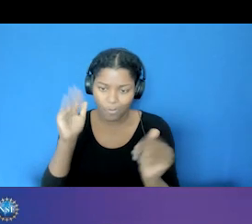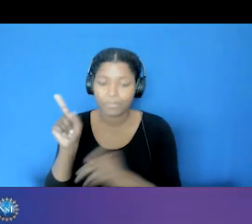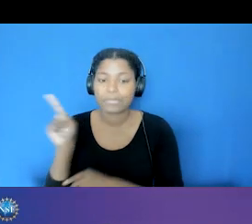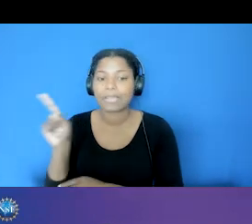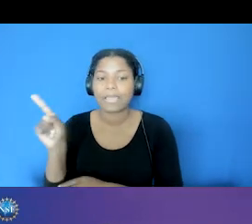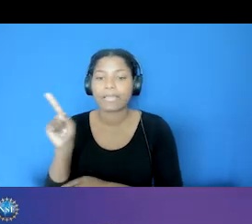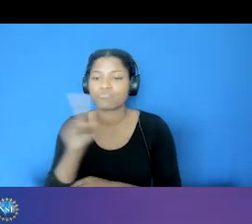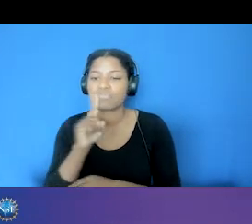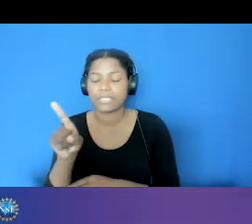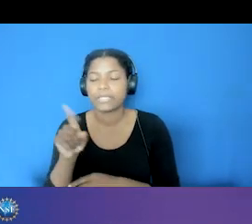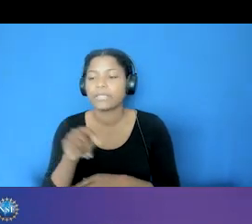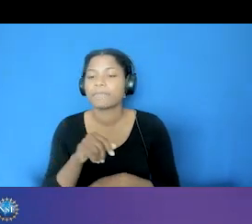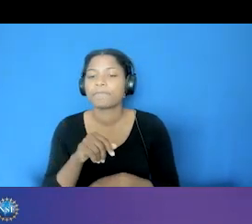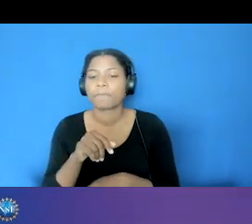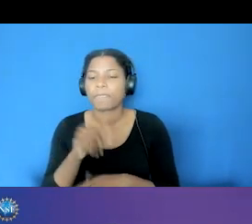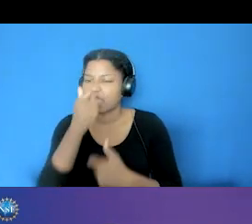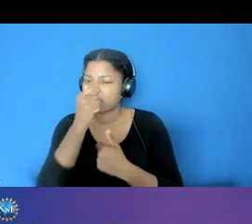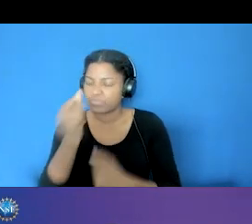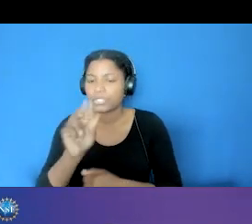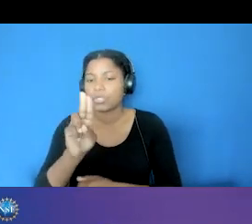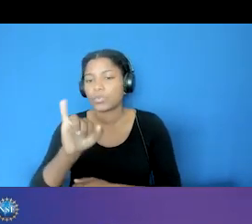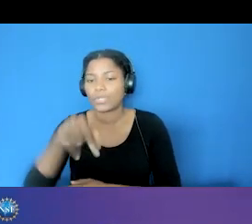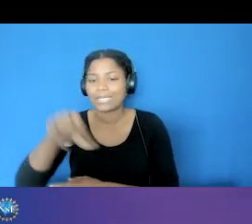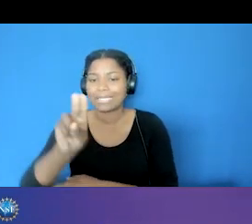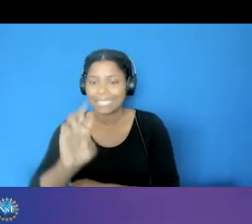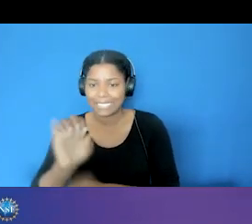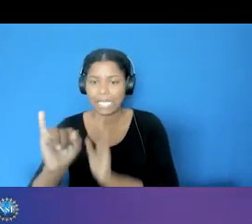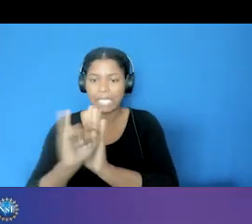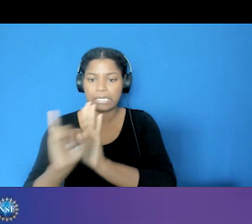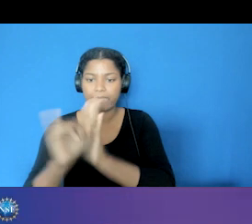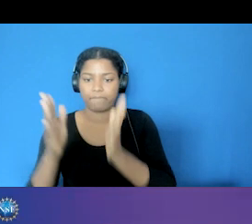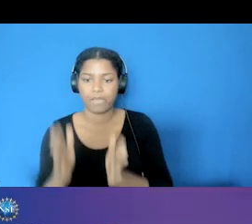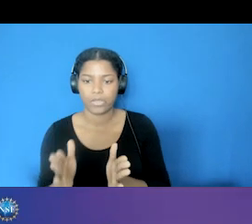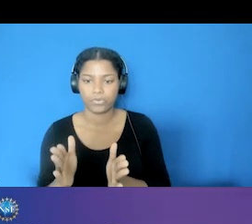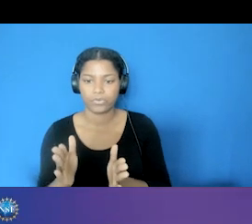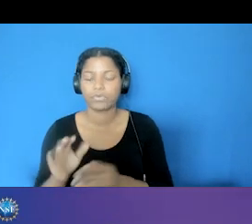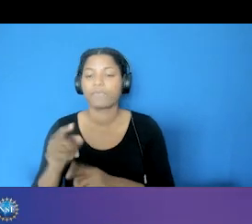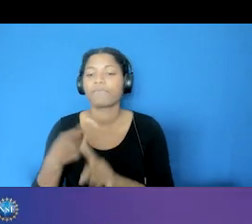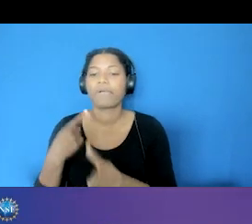The UEI is a unique identifier that's assigned by GSA/SAM.gov.